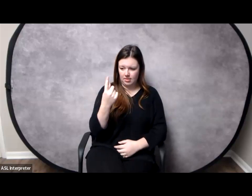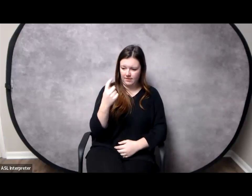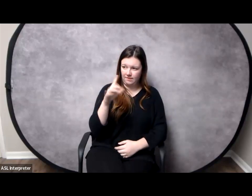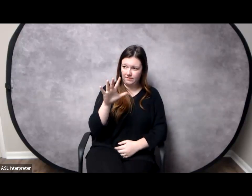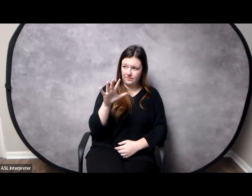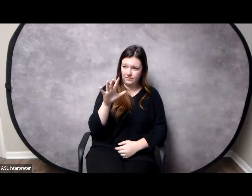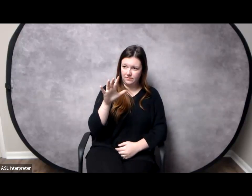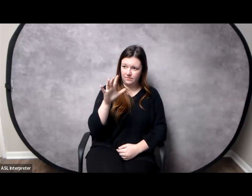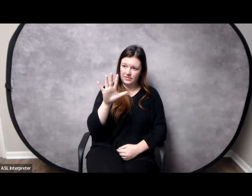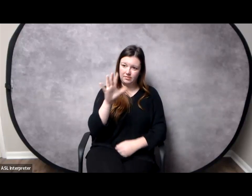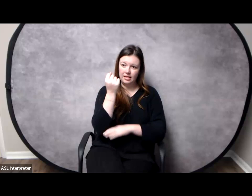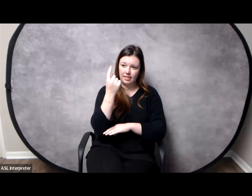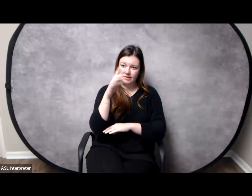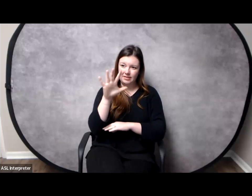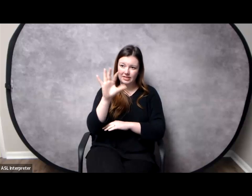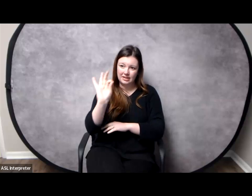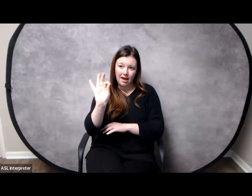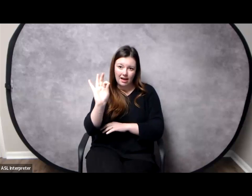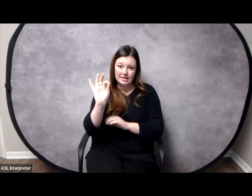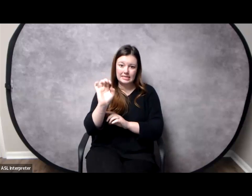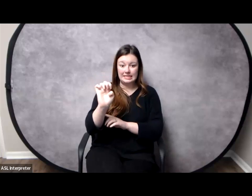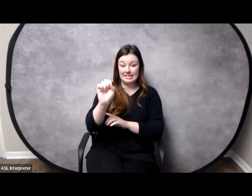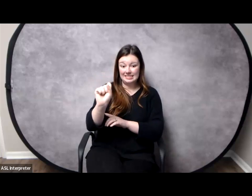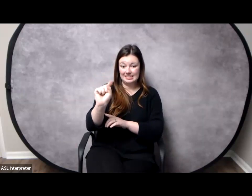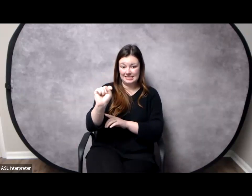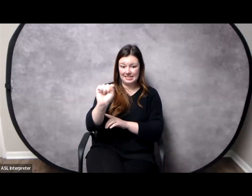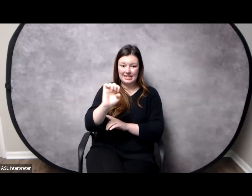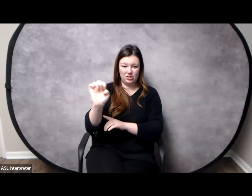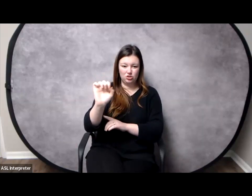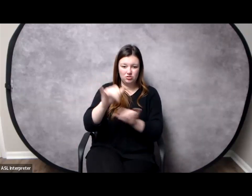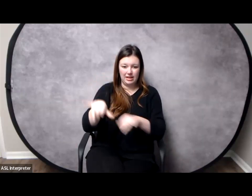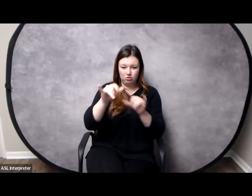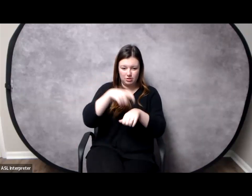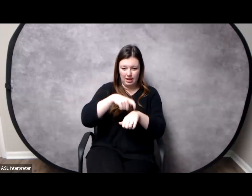So if you're planning to comment, please make sure you get your input in before the comments